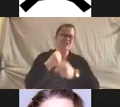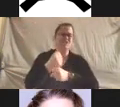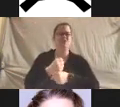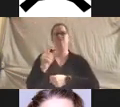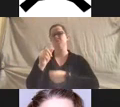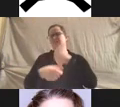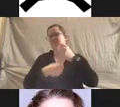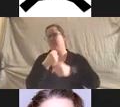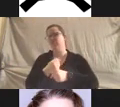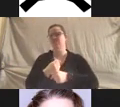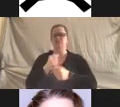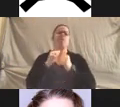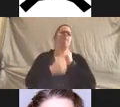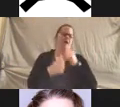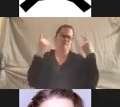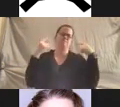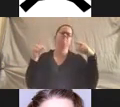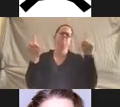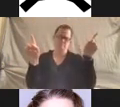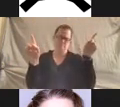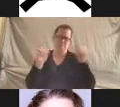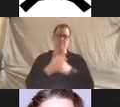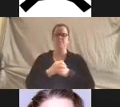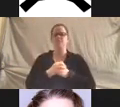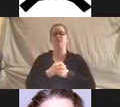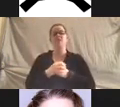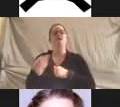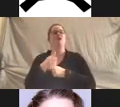So, another piece that it takes to bring a bill